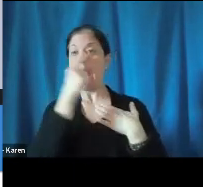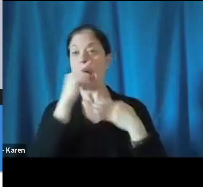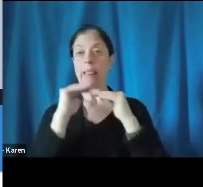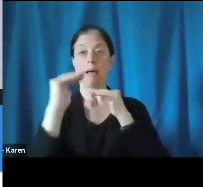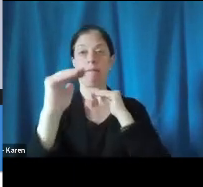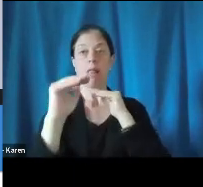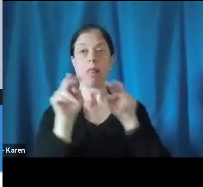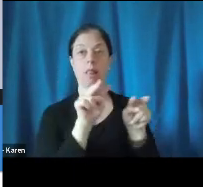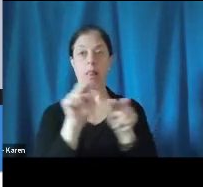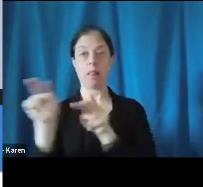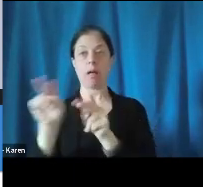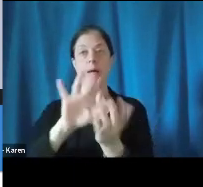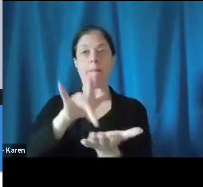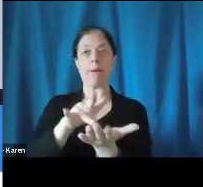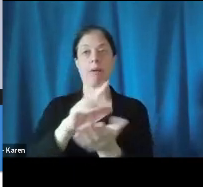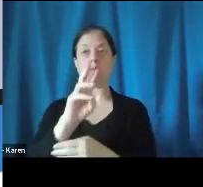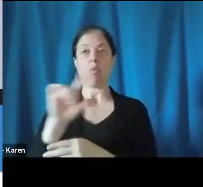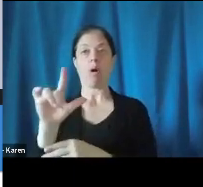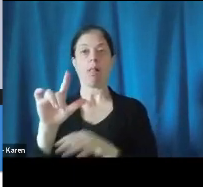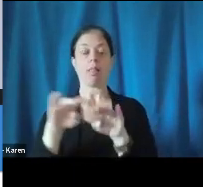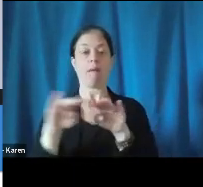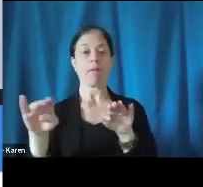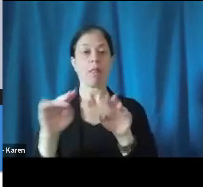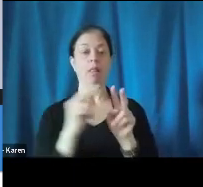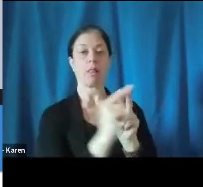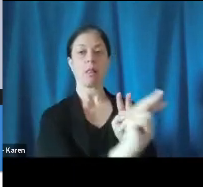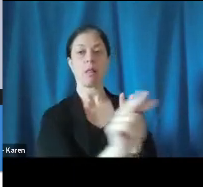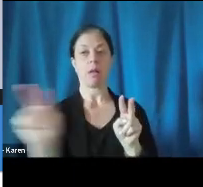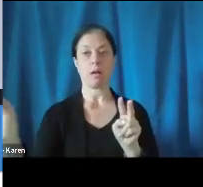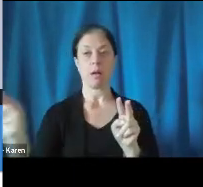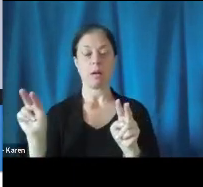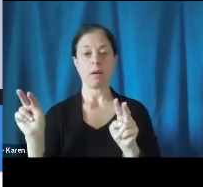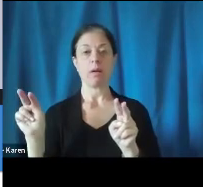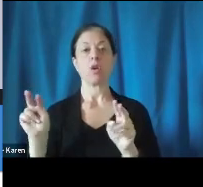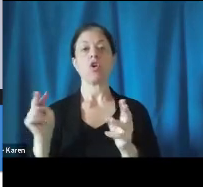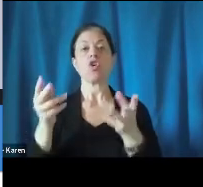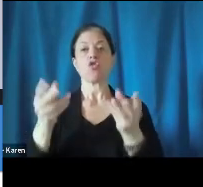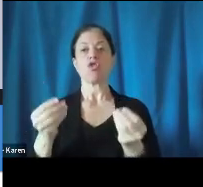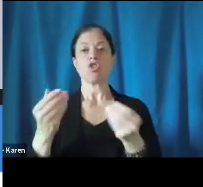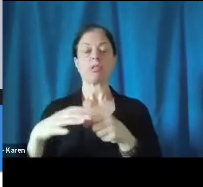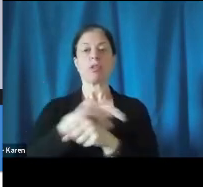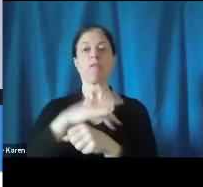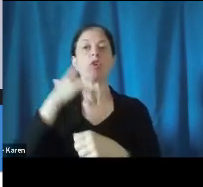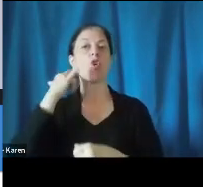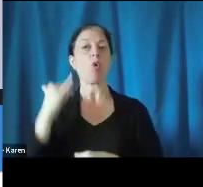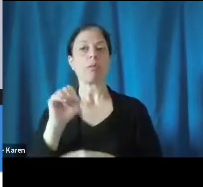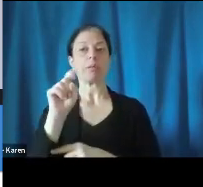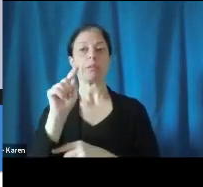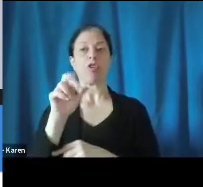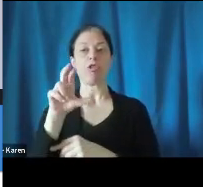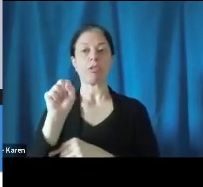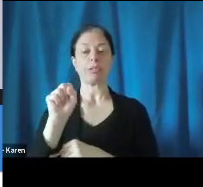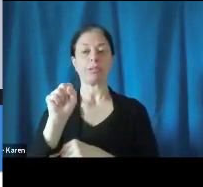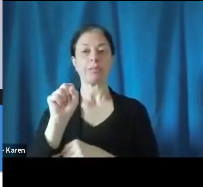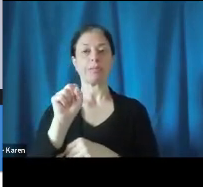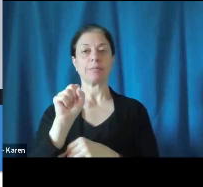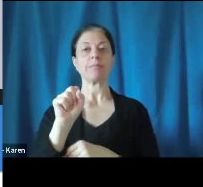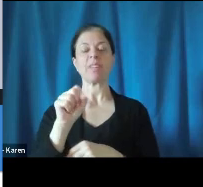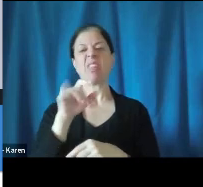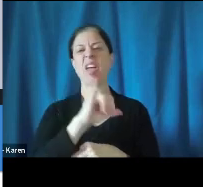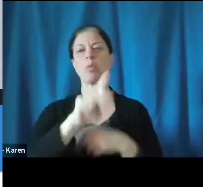invited to kneel down and look at the art from my eye level at more of a midwall height level. And the -- the